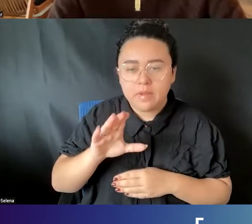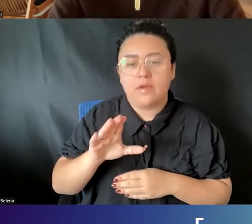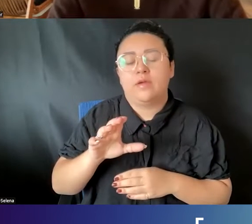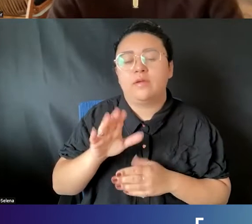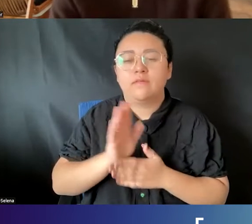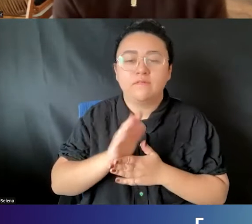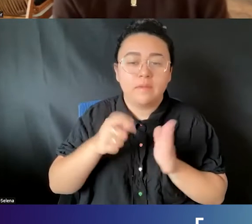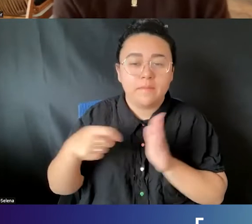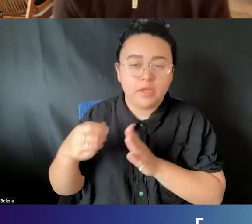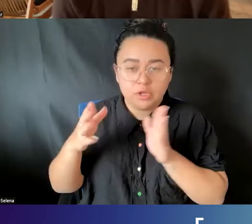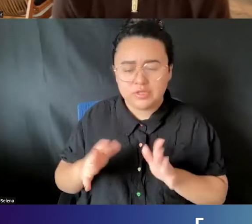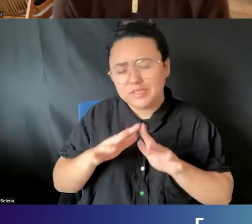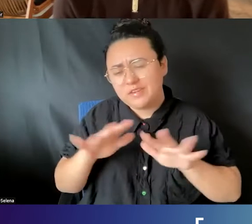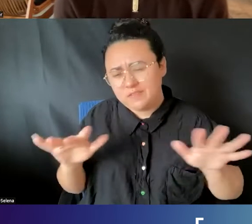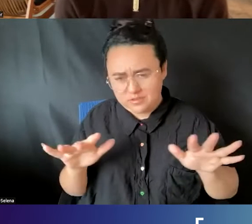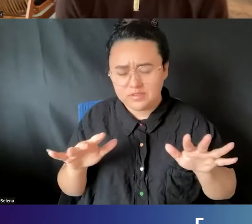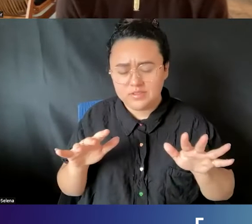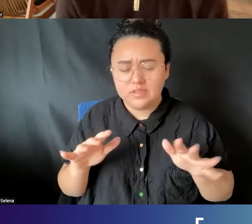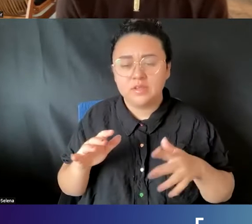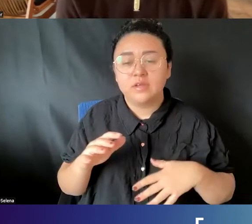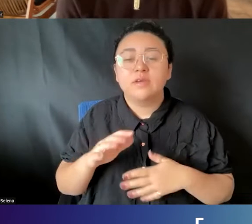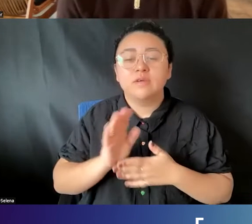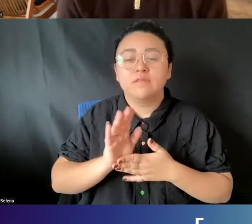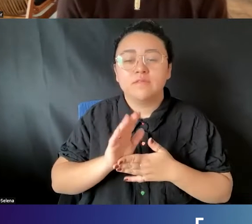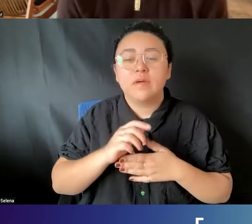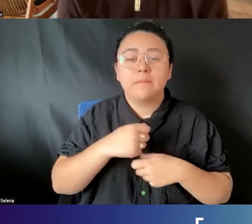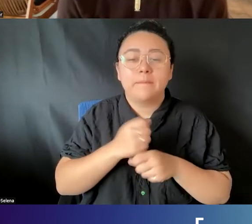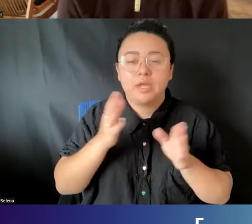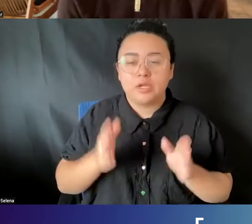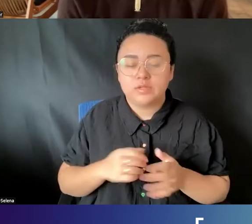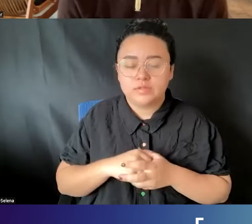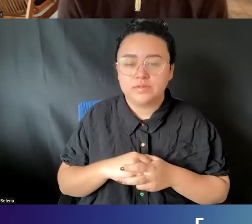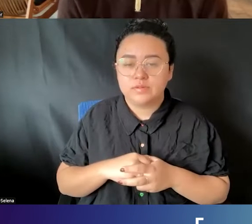So we've looked on a macro level and systemic issues with the distribution